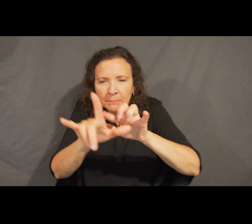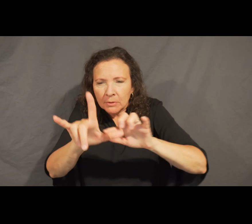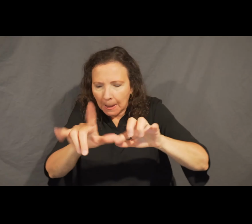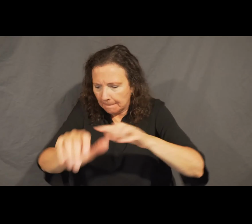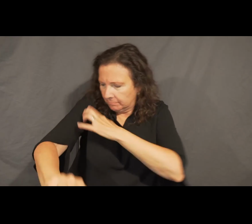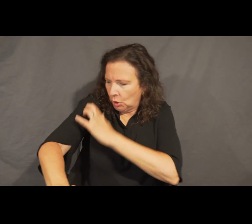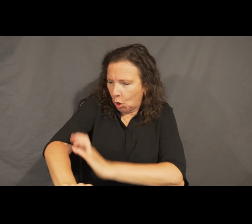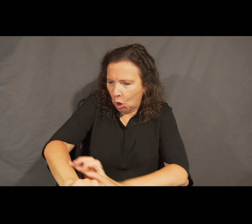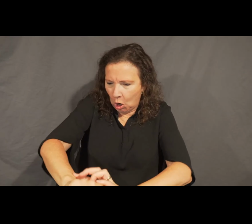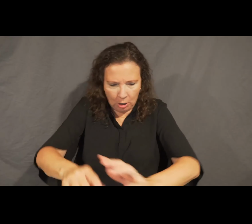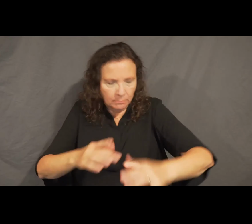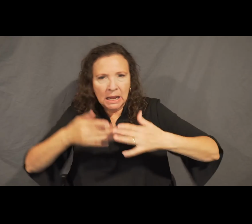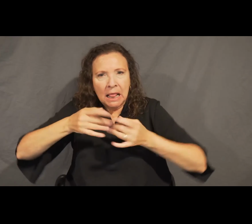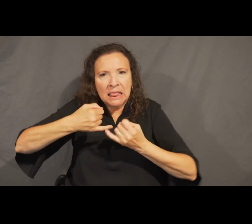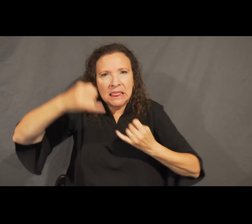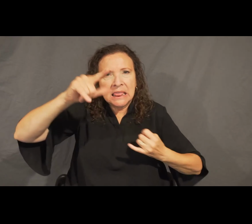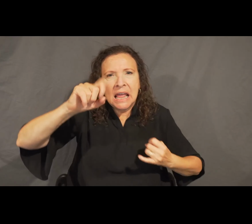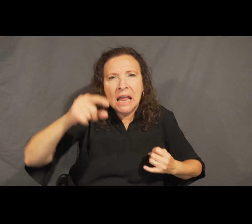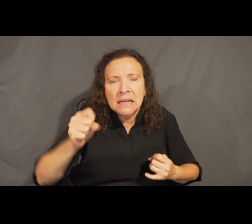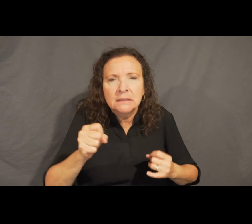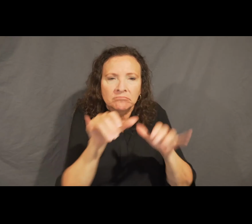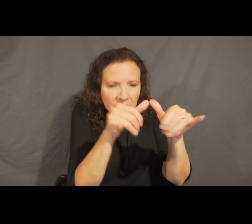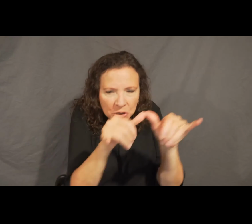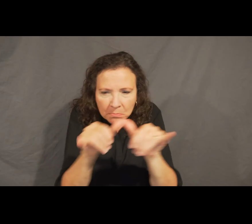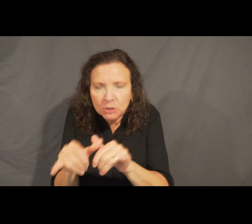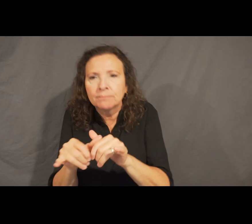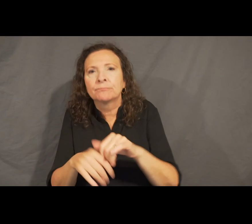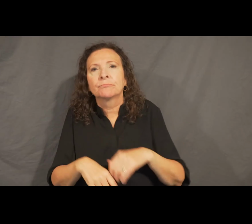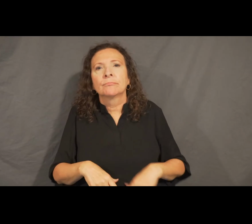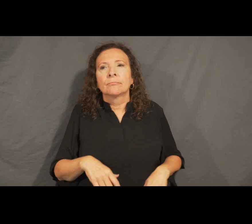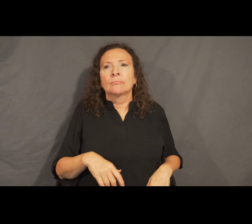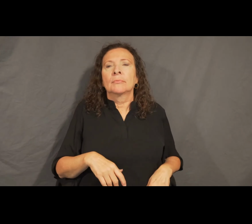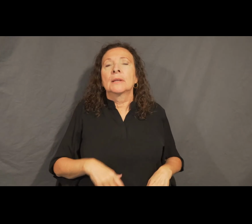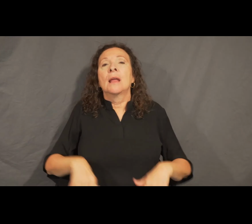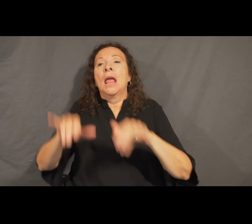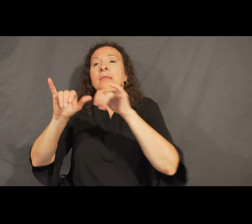They did the exact same thing at the end of the 1940s.